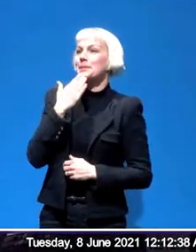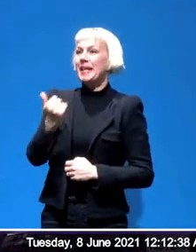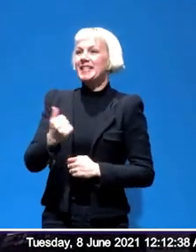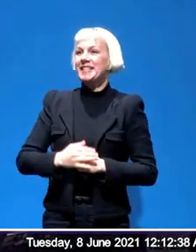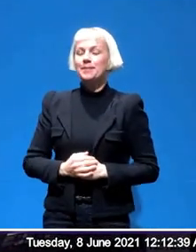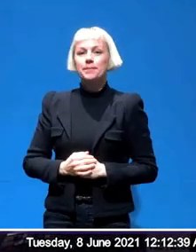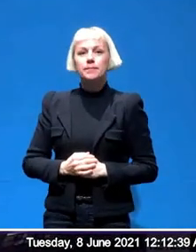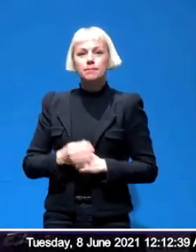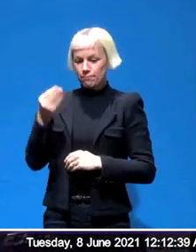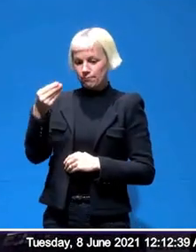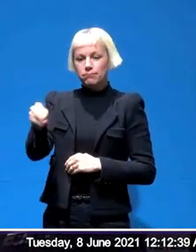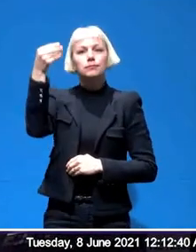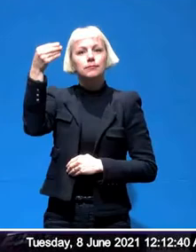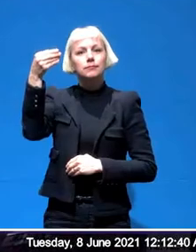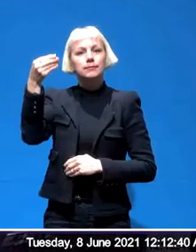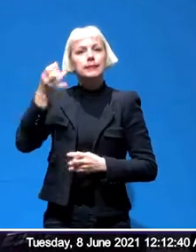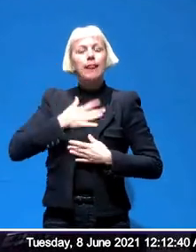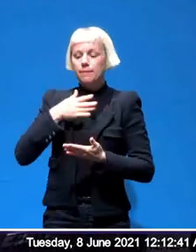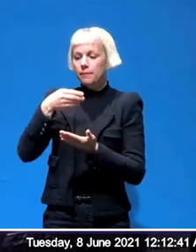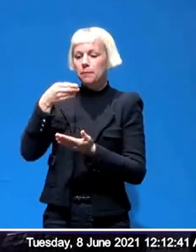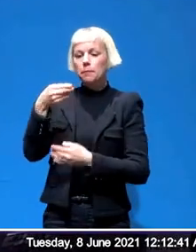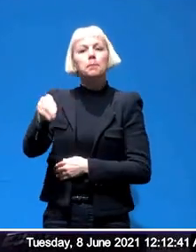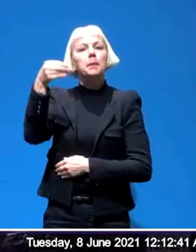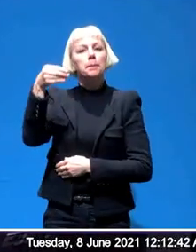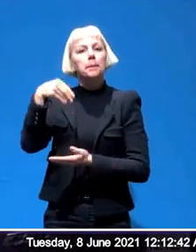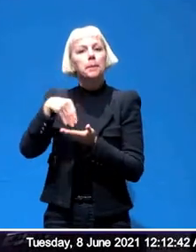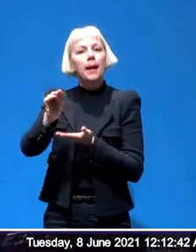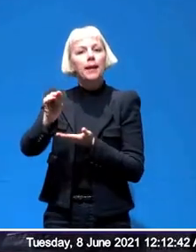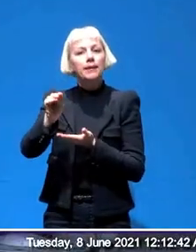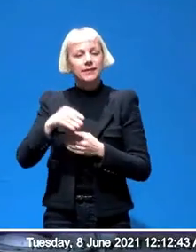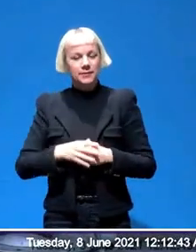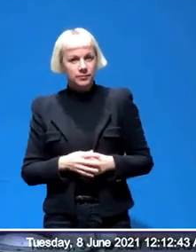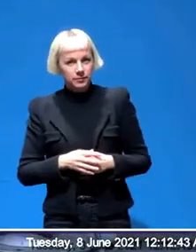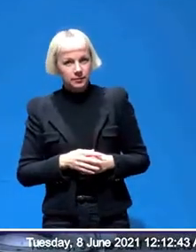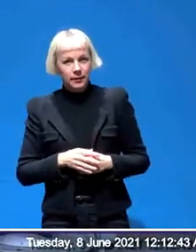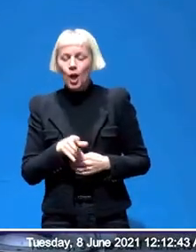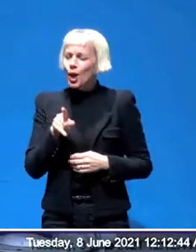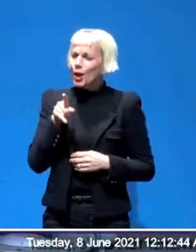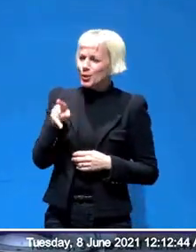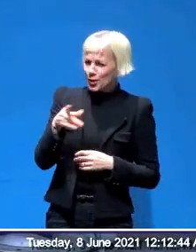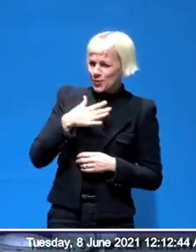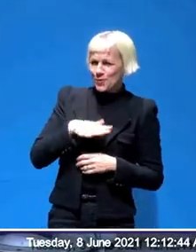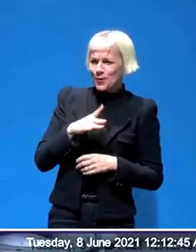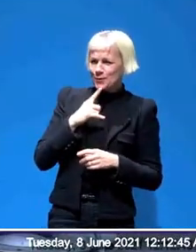and he can pay for them with his card. Part of it, you wanted to tell the Royal Commission, is building